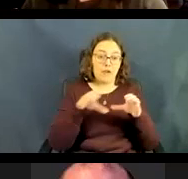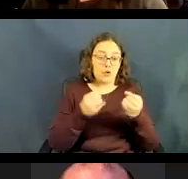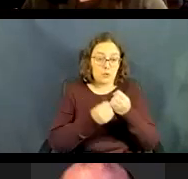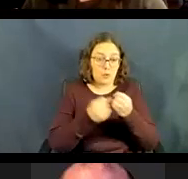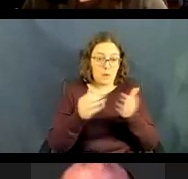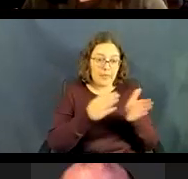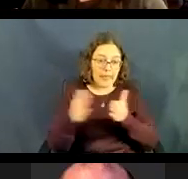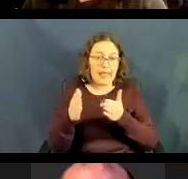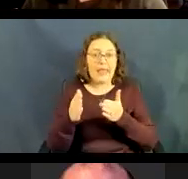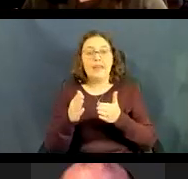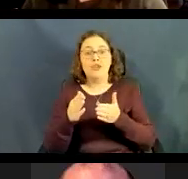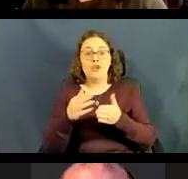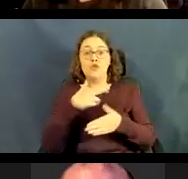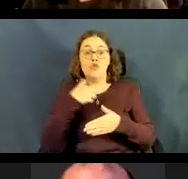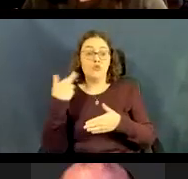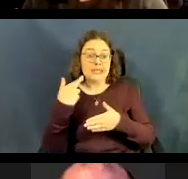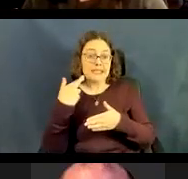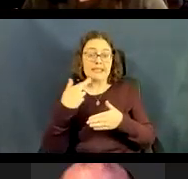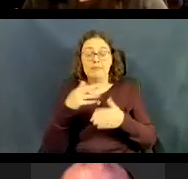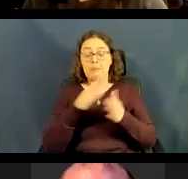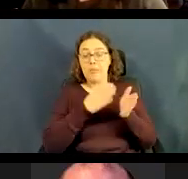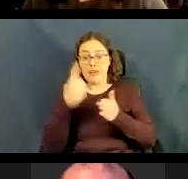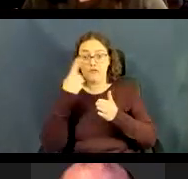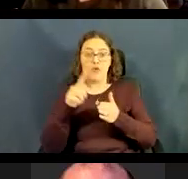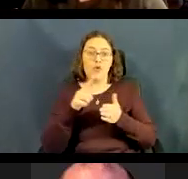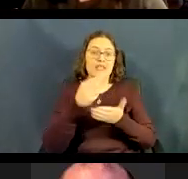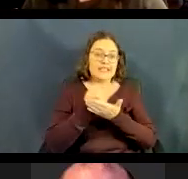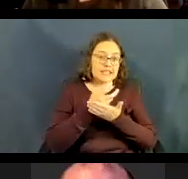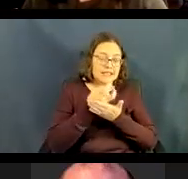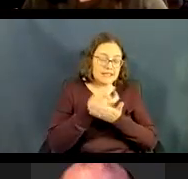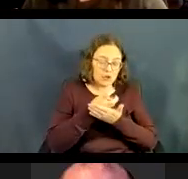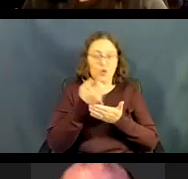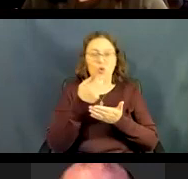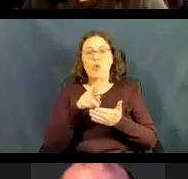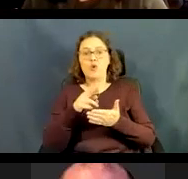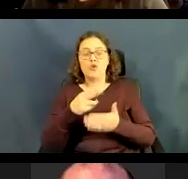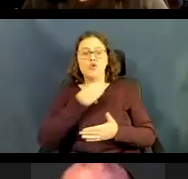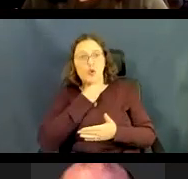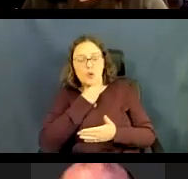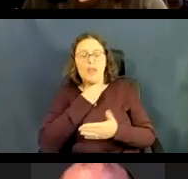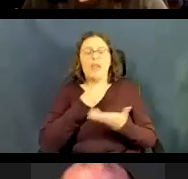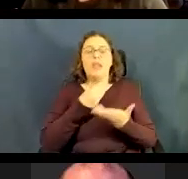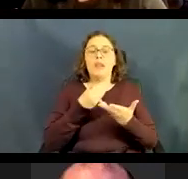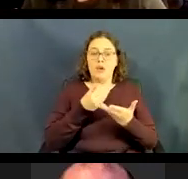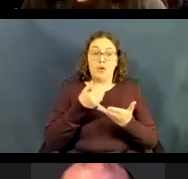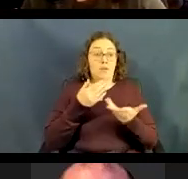When you click that link I just referred to on either page 6 or page 8 of the two documents,